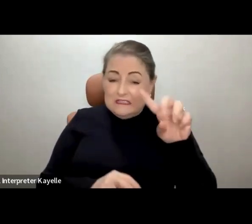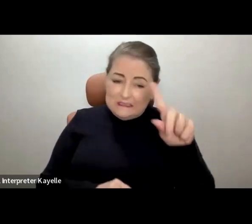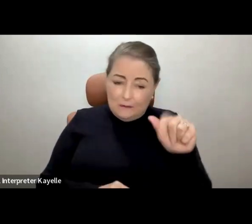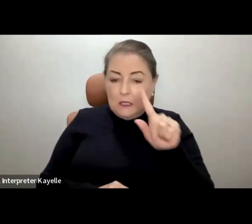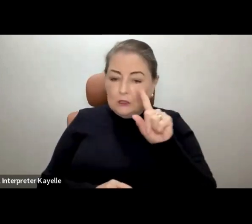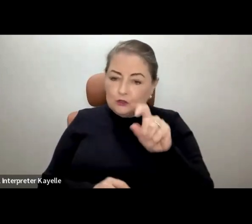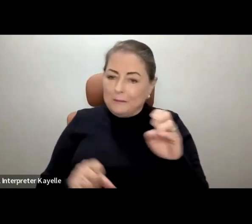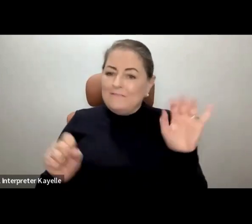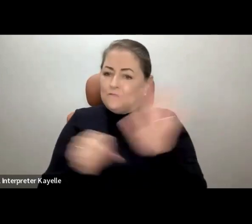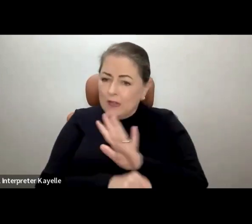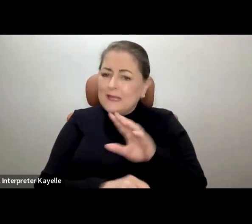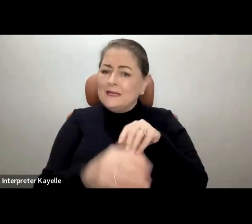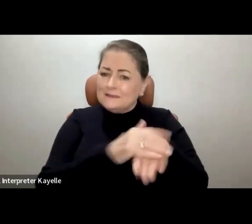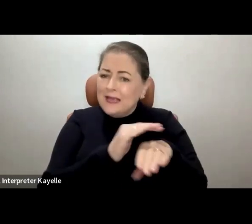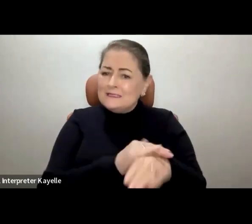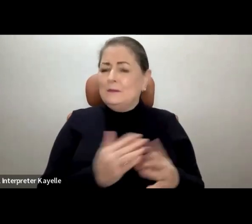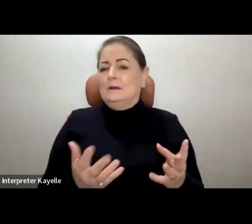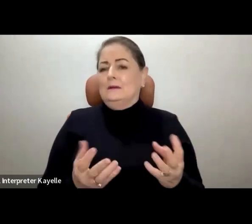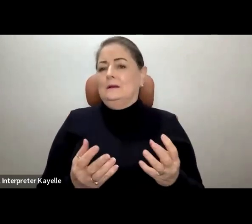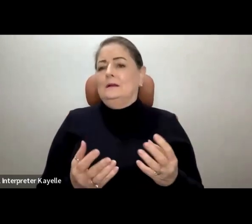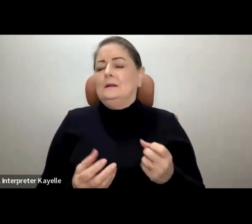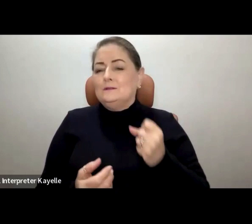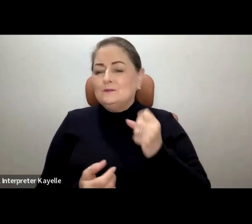accessible. So writers with disabilities can get their foot